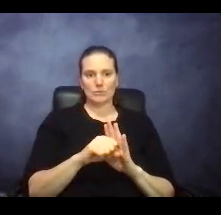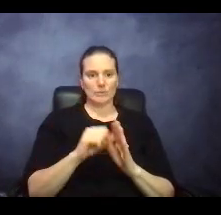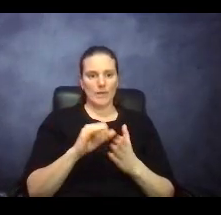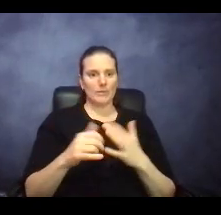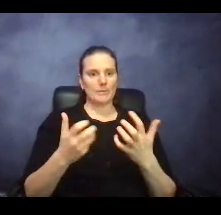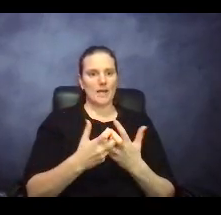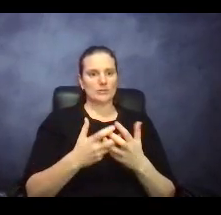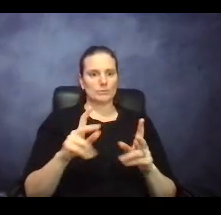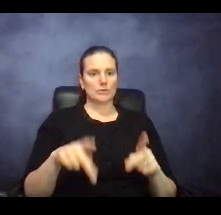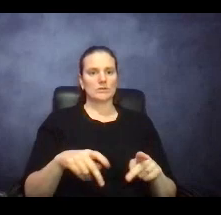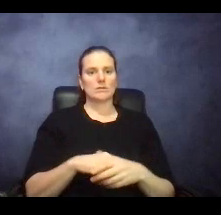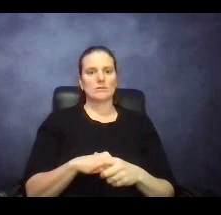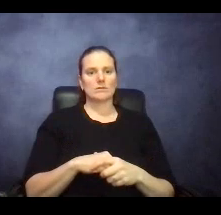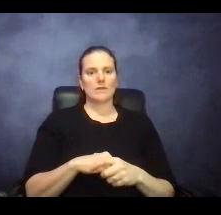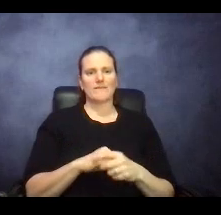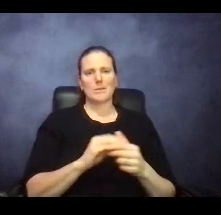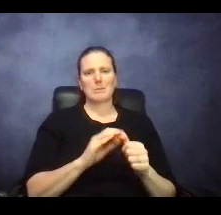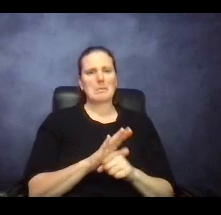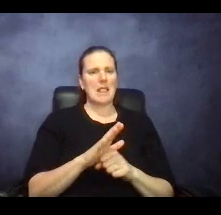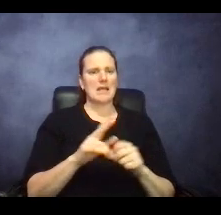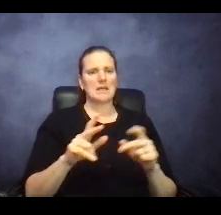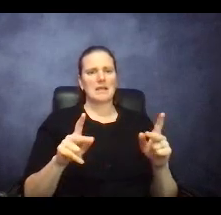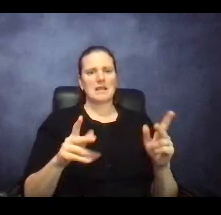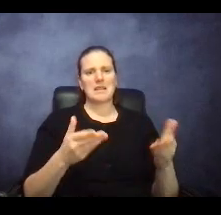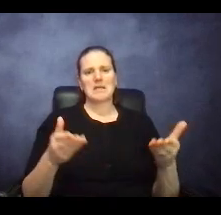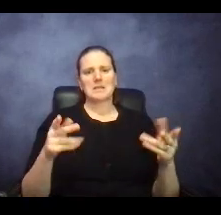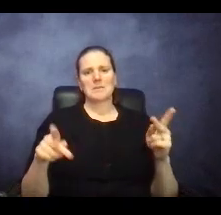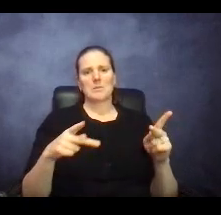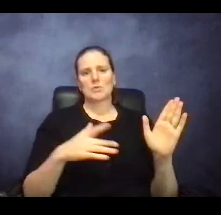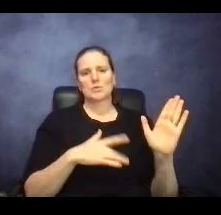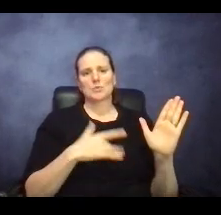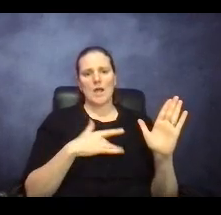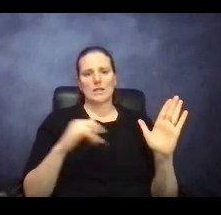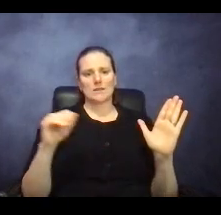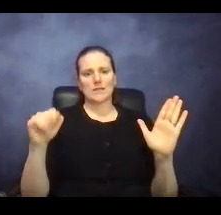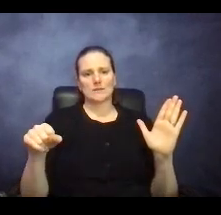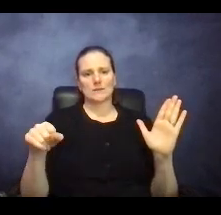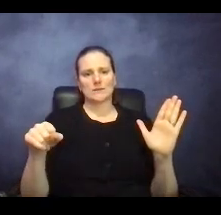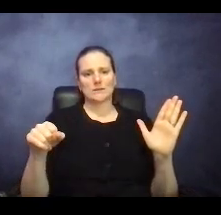There are plenty of things people swear by, but again, I do, I do a lot of personalized medicine.